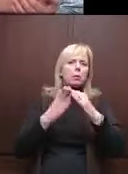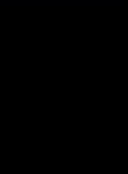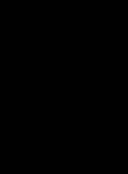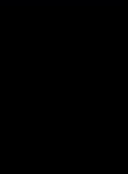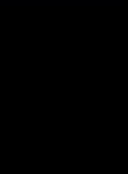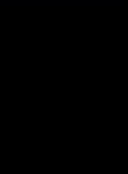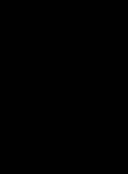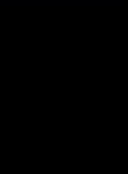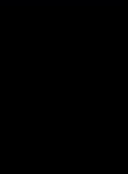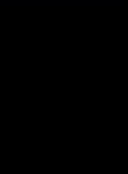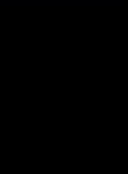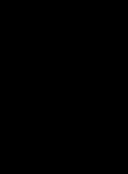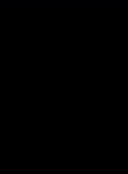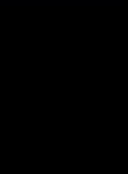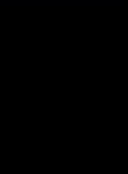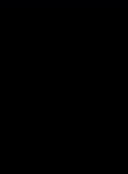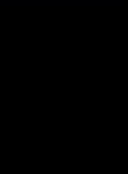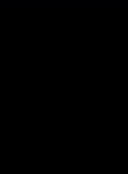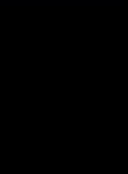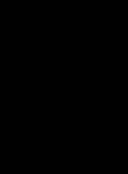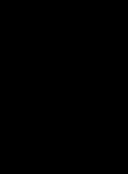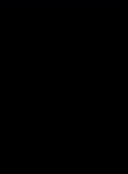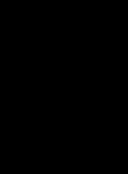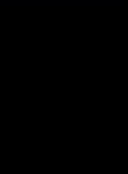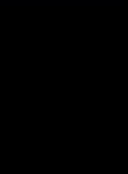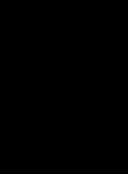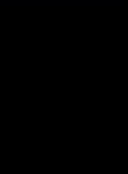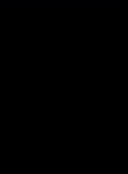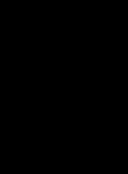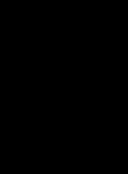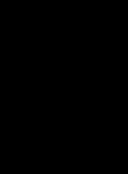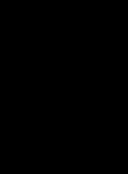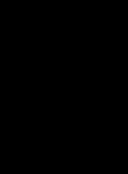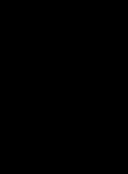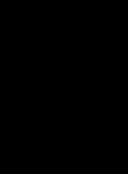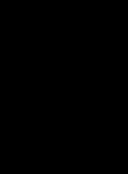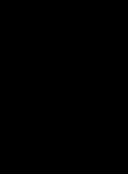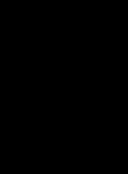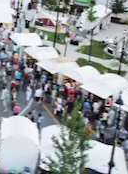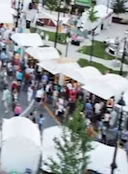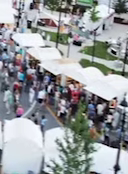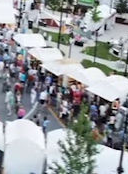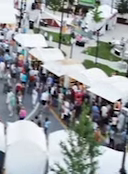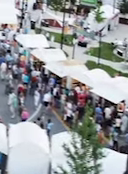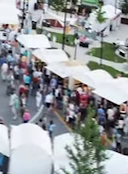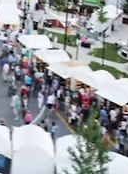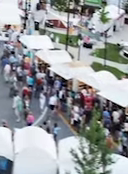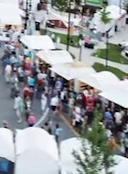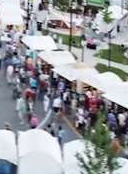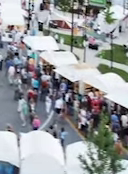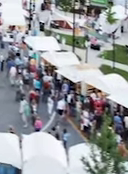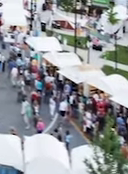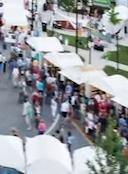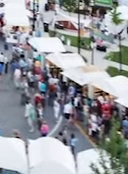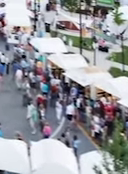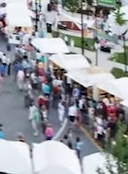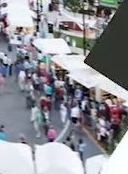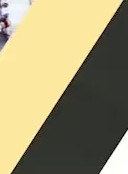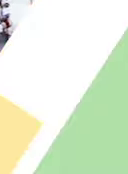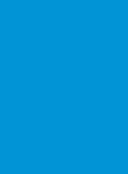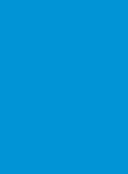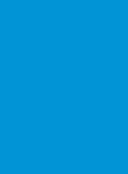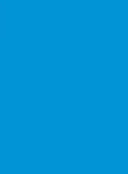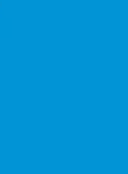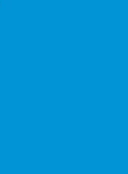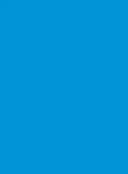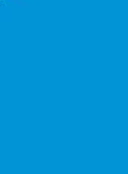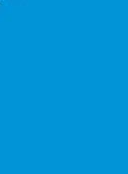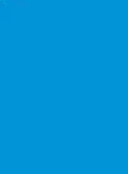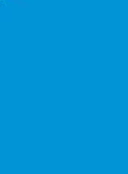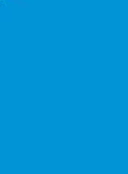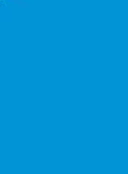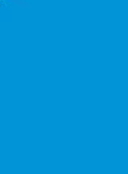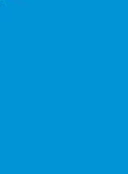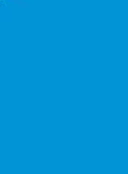[BLANK_AUDIO]